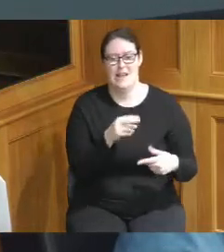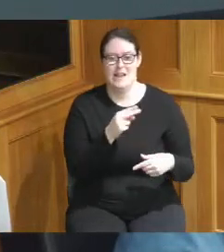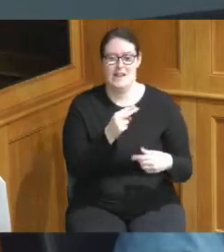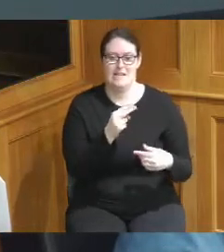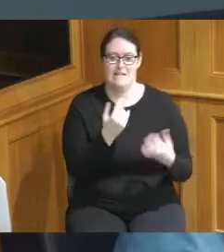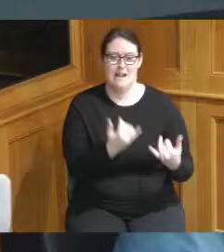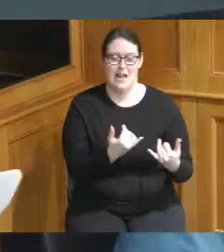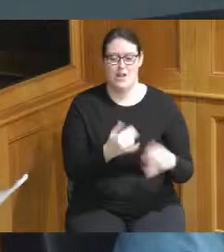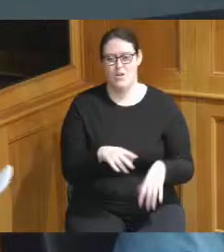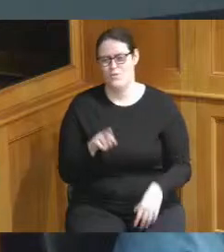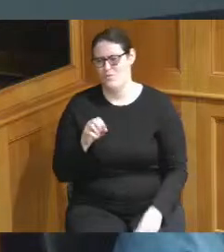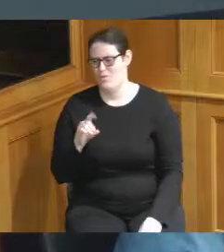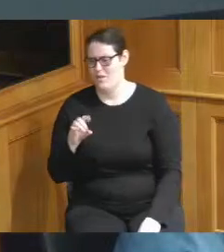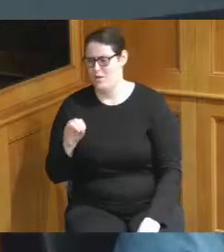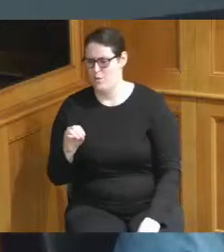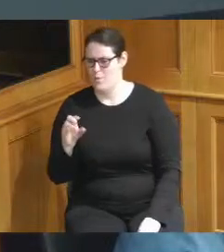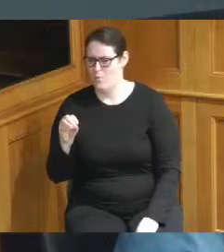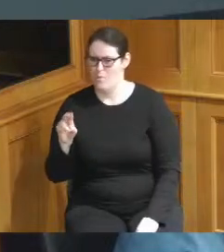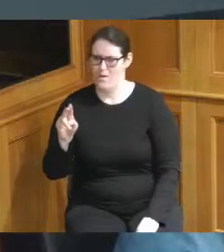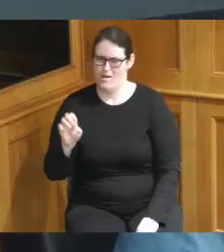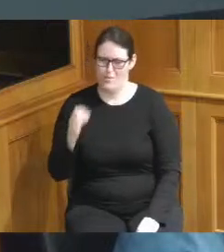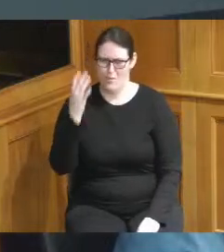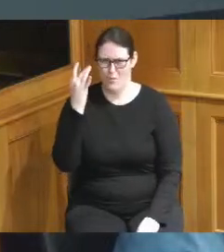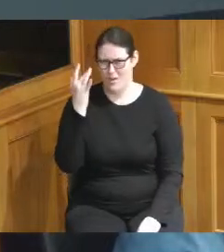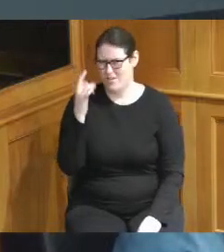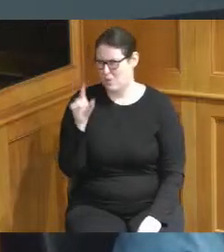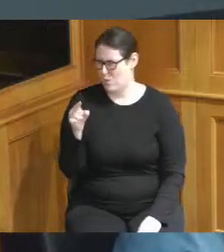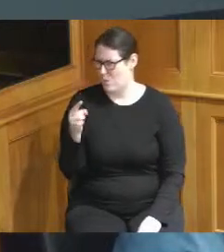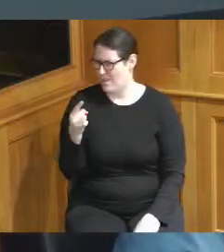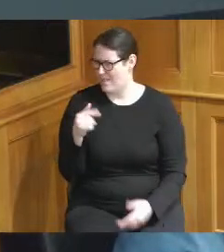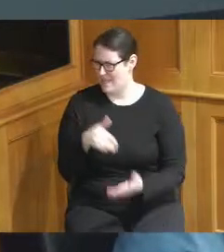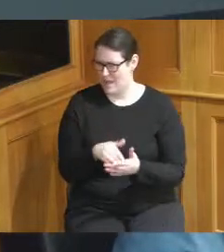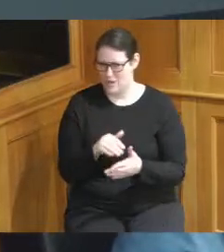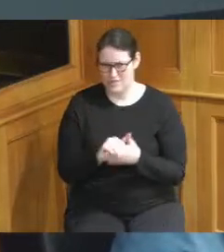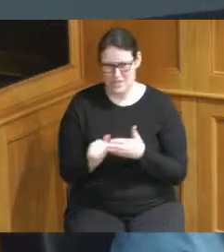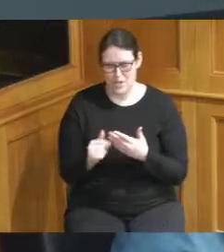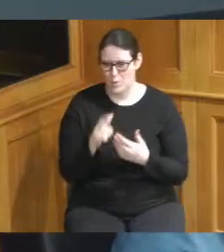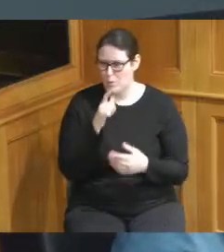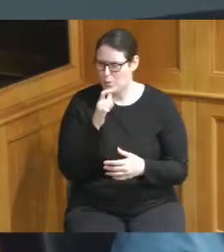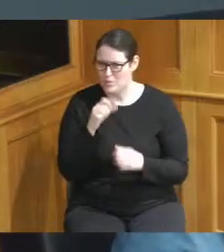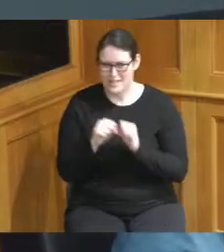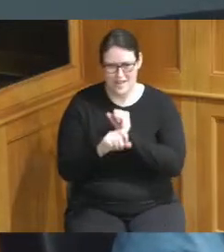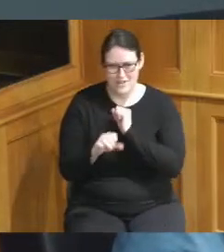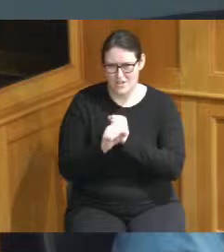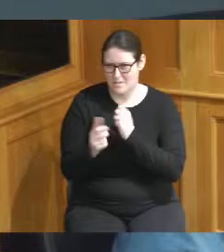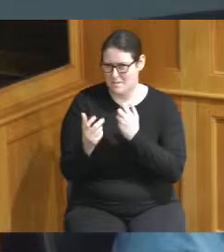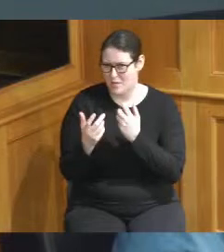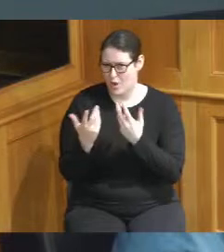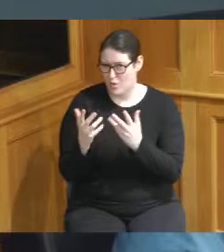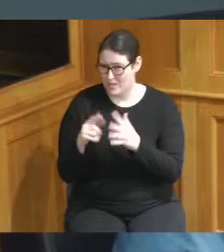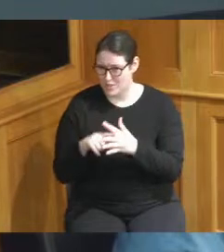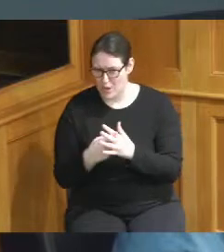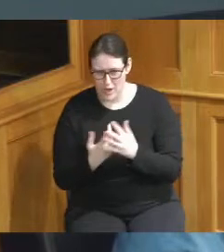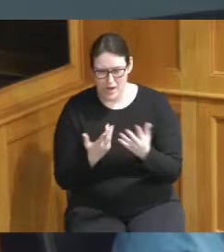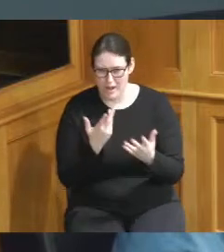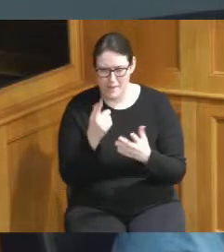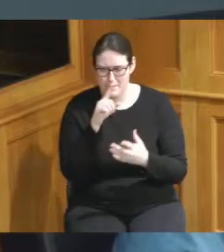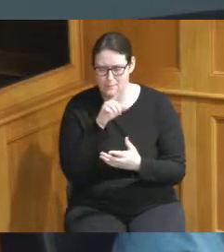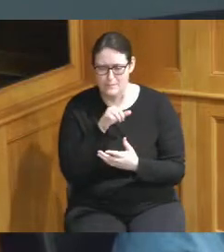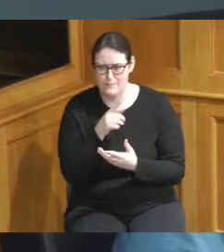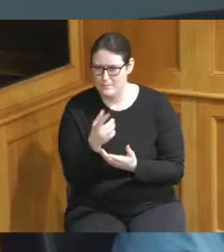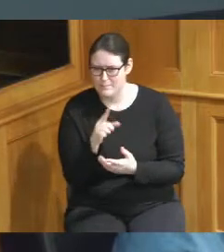the compliance of the entrances of everything down there from a handicap accessibility perspective my